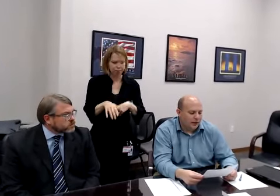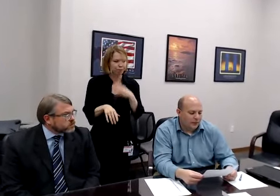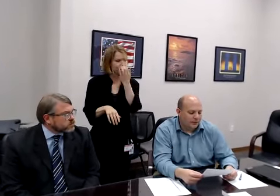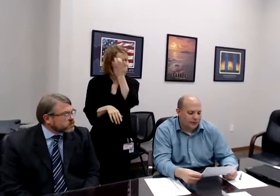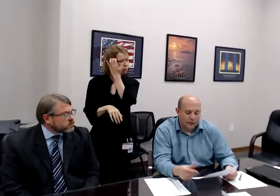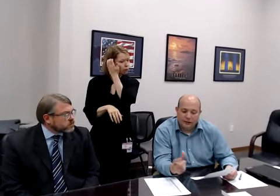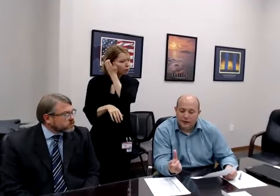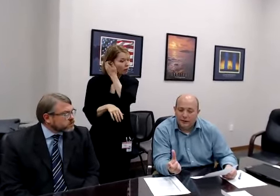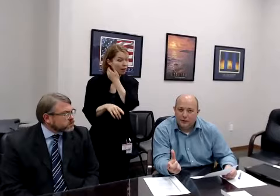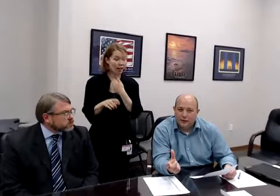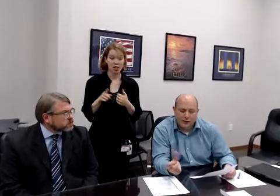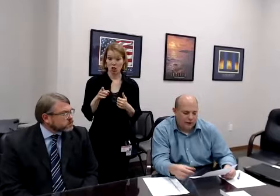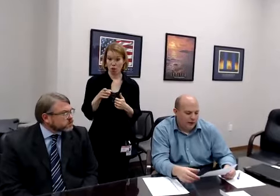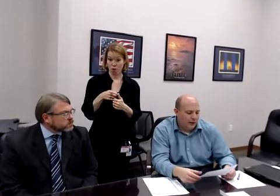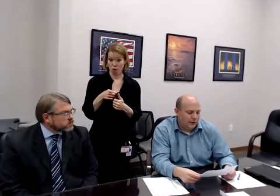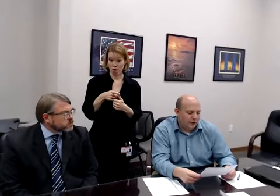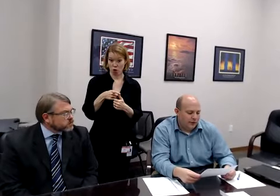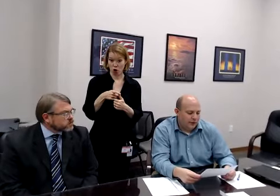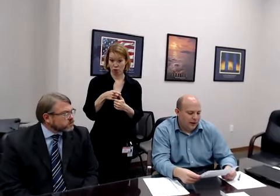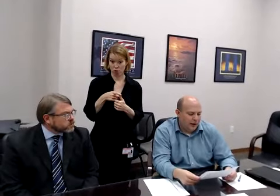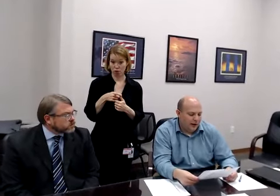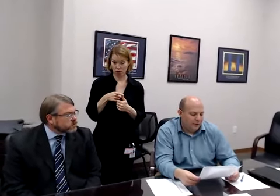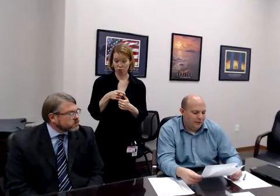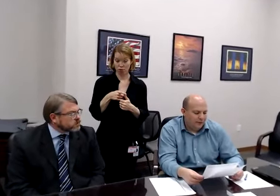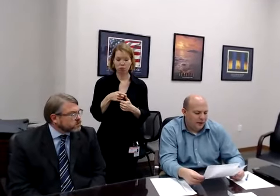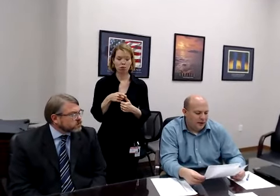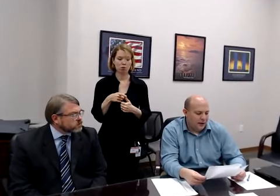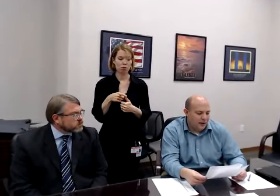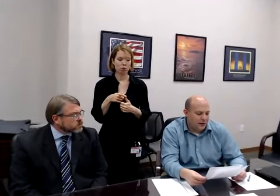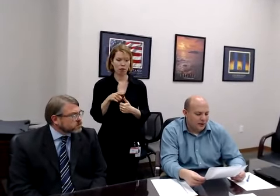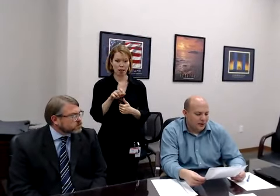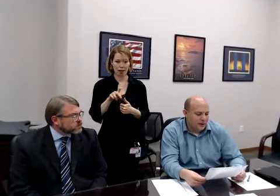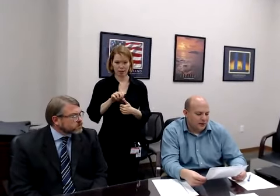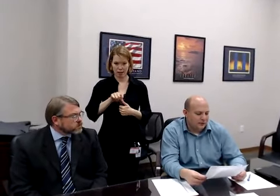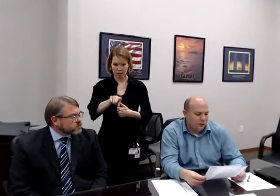That'll be the first link on there. You're also gonna have a 12 A,